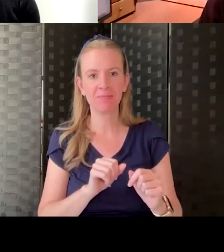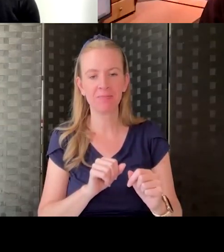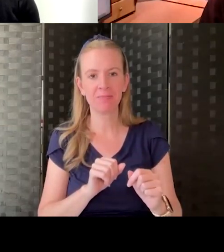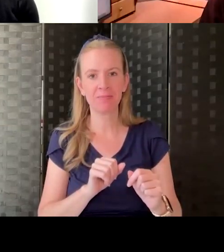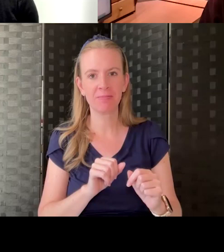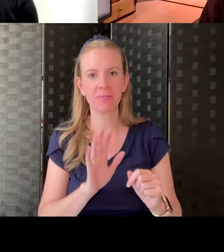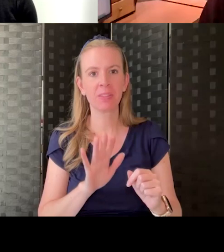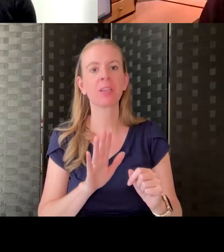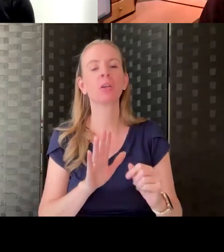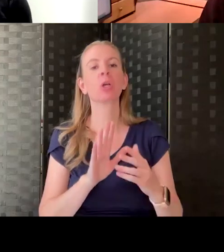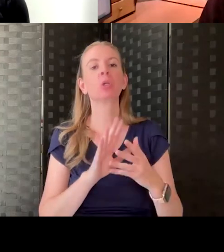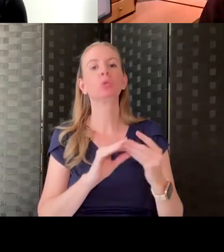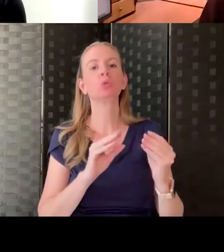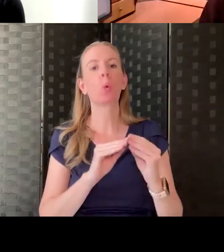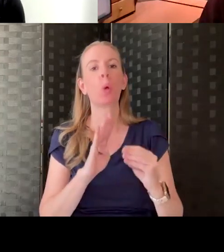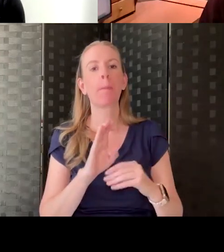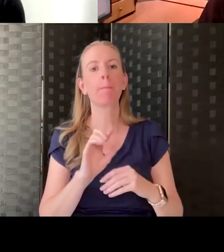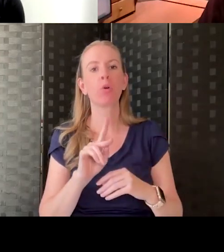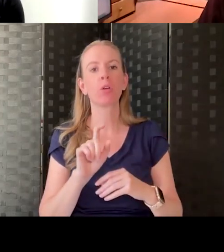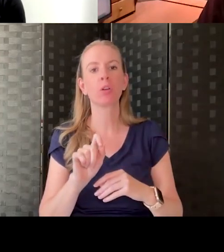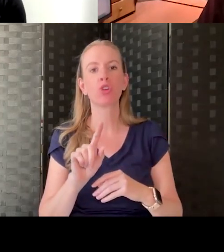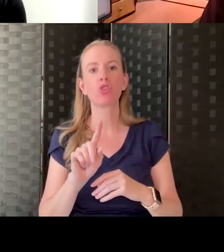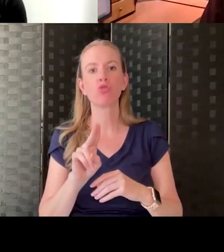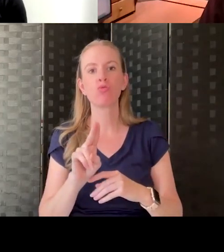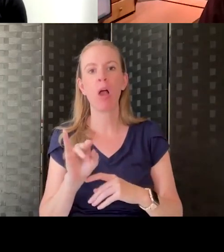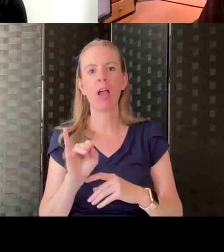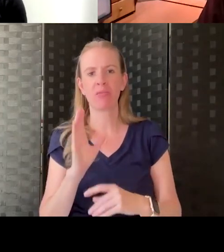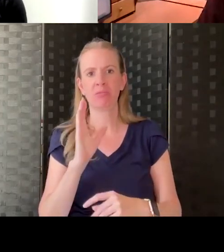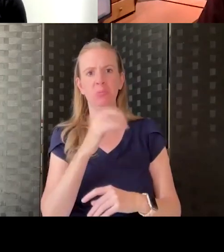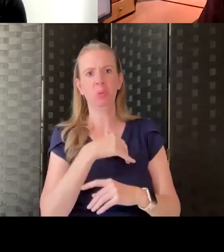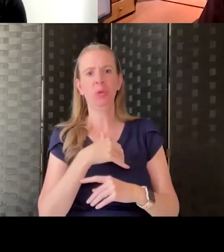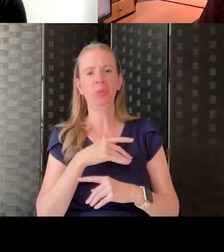Was go to storybook UI -- good grief, that was weird. I will place this in the link